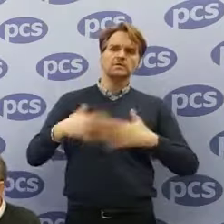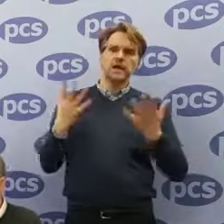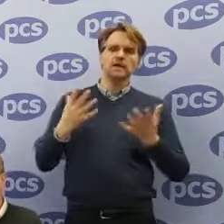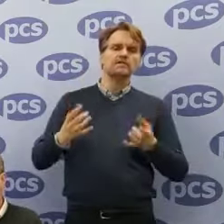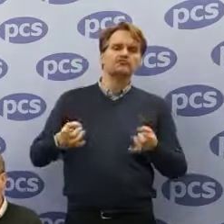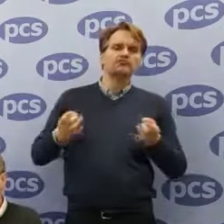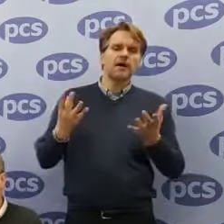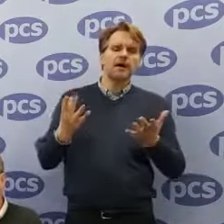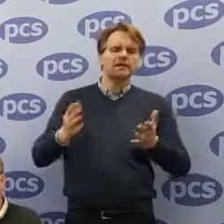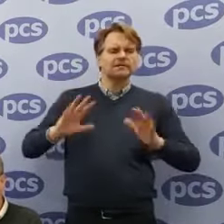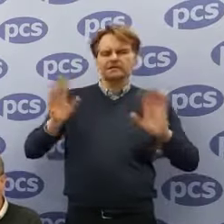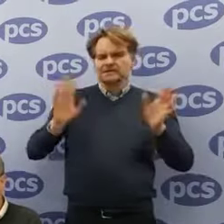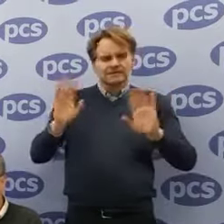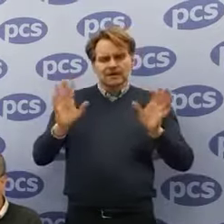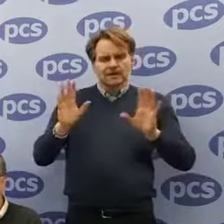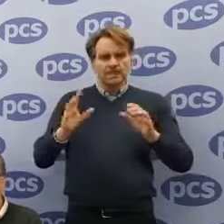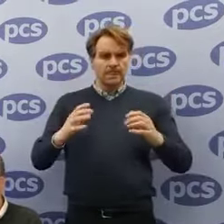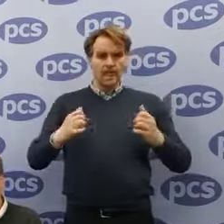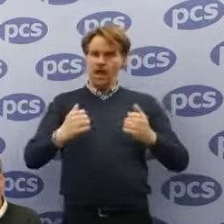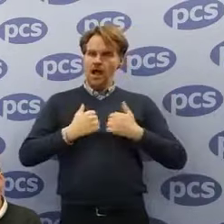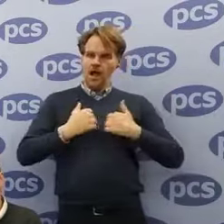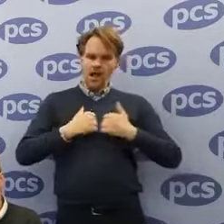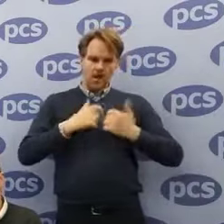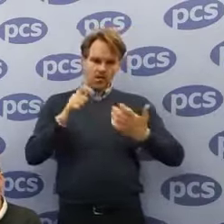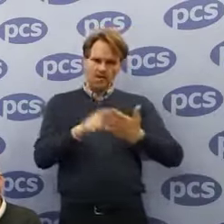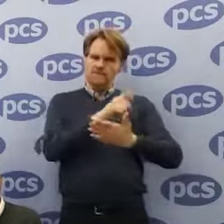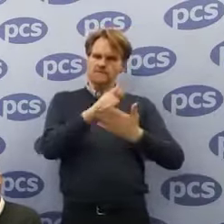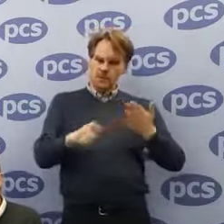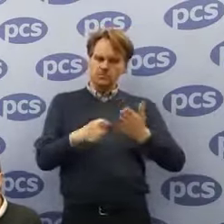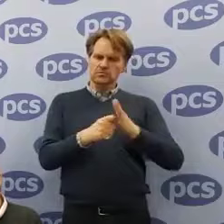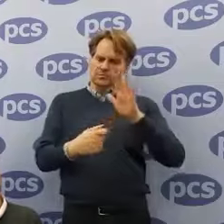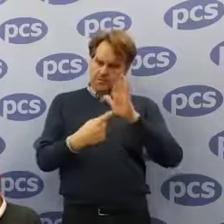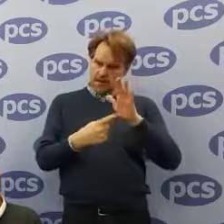that our ballot is about serious, sustained action to pressure on the